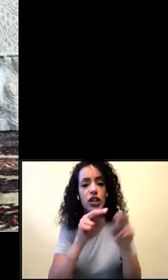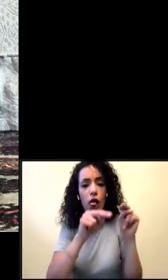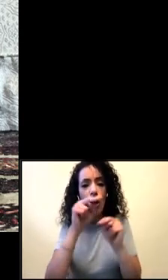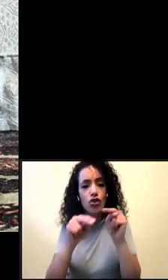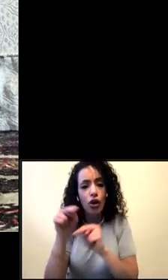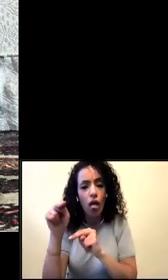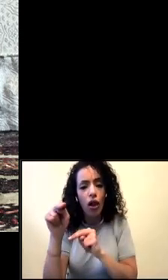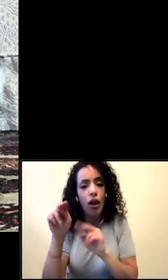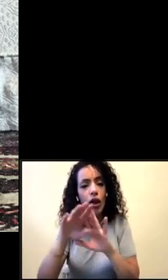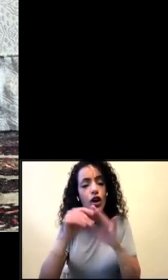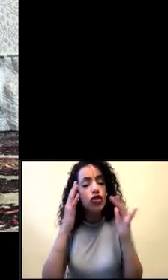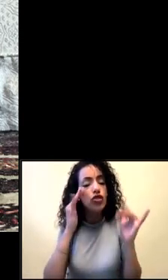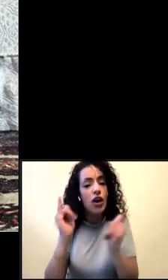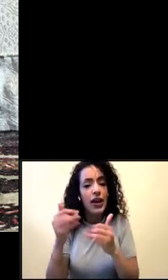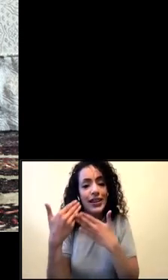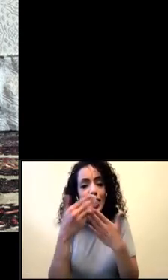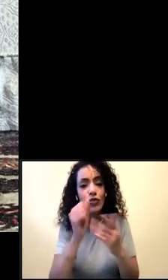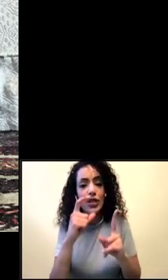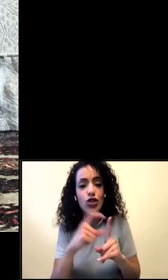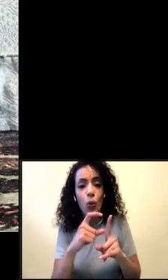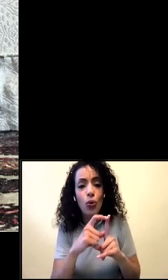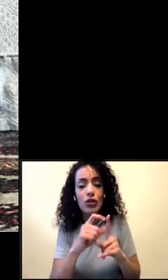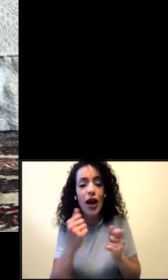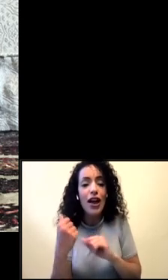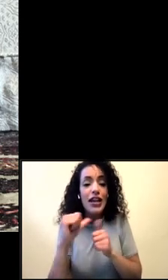who gave it to his daughter, who's given it to her daughter, and it still exists in the house today.